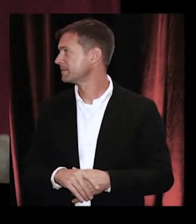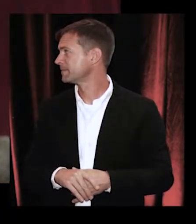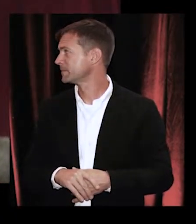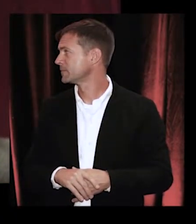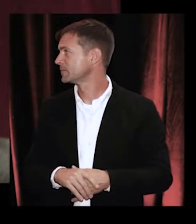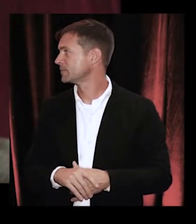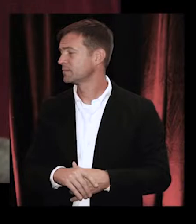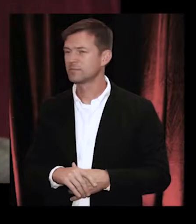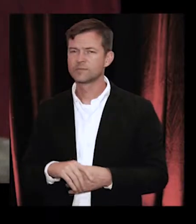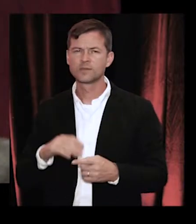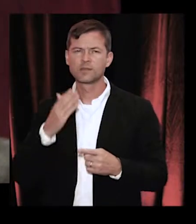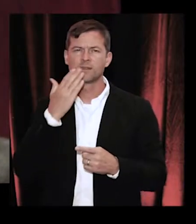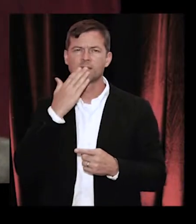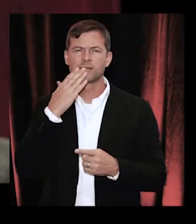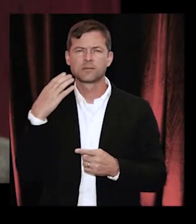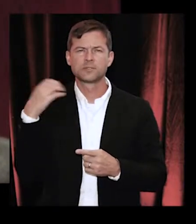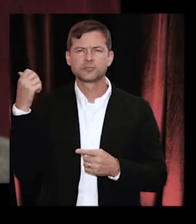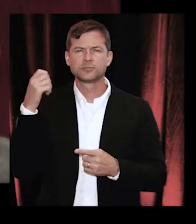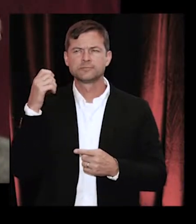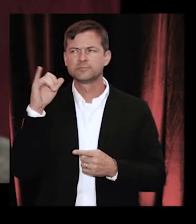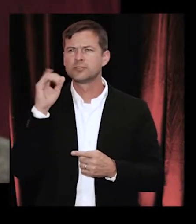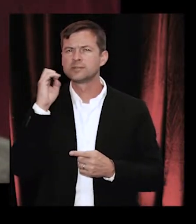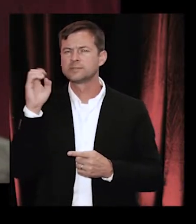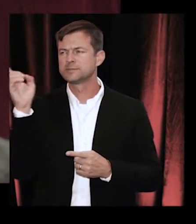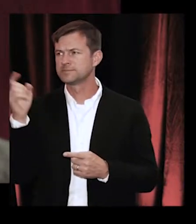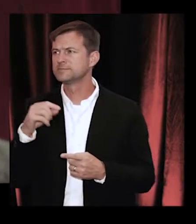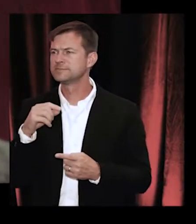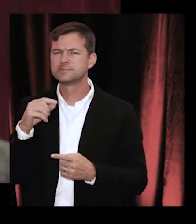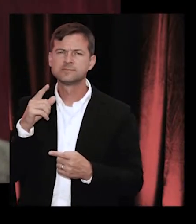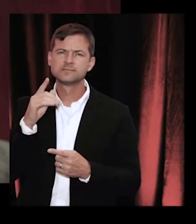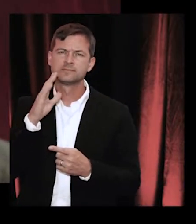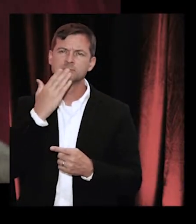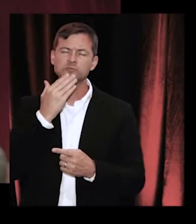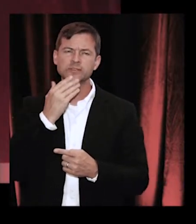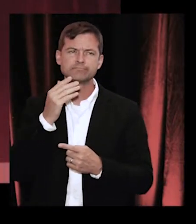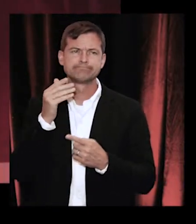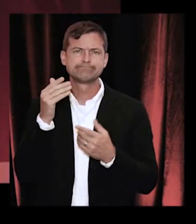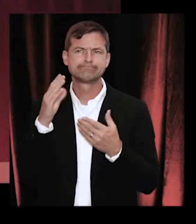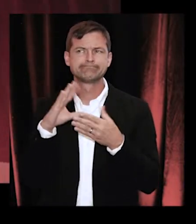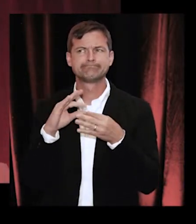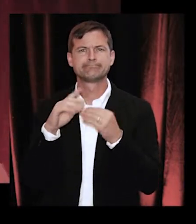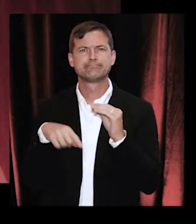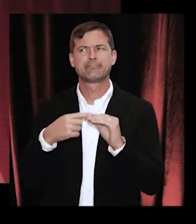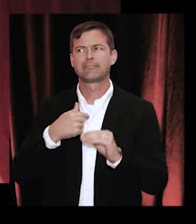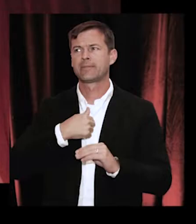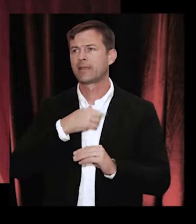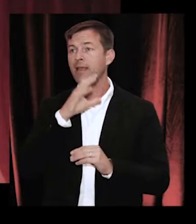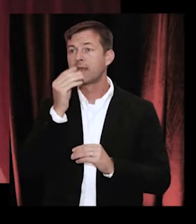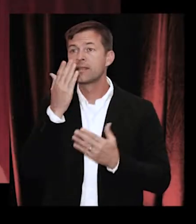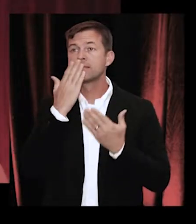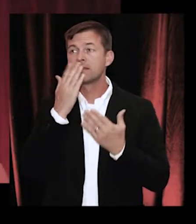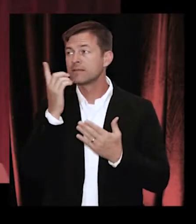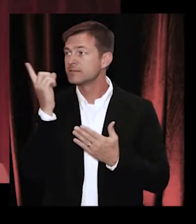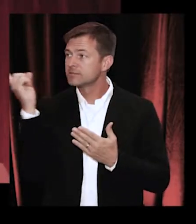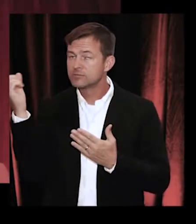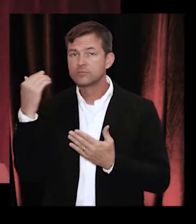Well, thank you, Commissioner Burdeshaw for that kind introduction. And thank you for your strong leadership